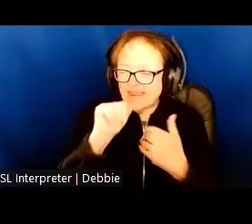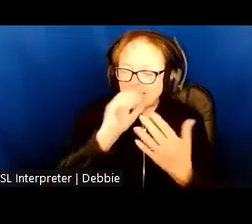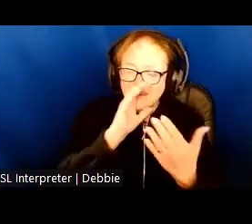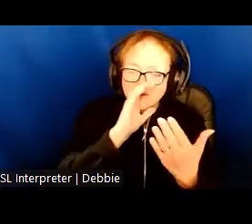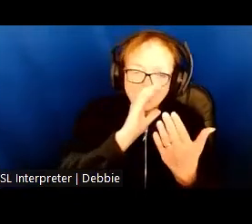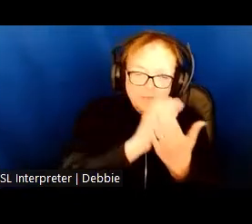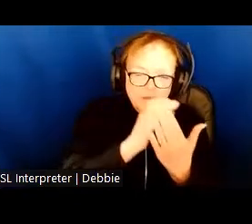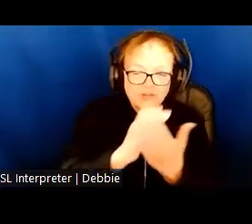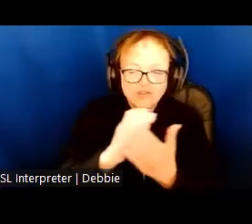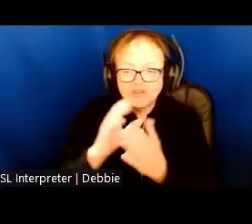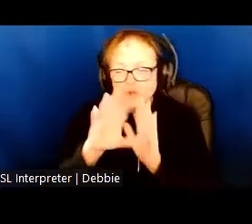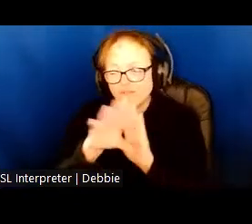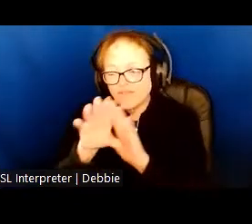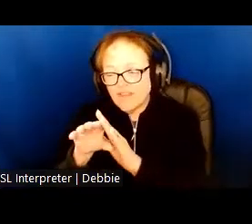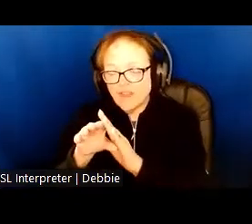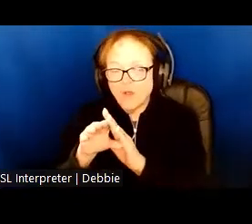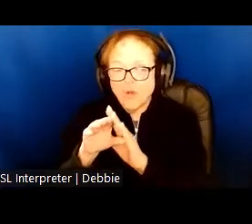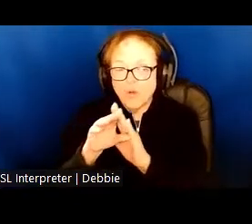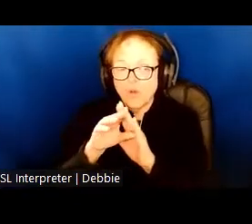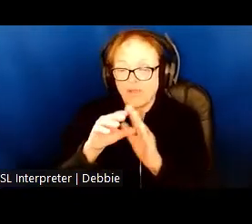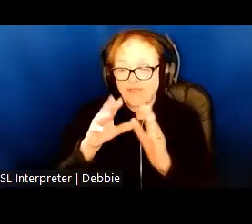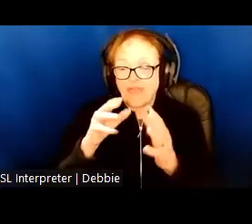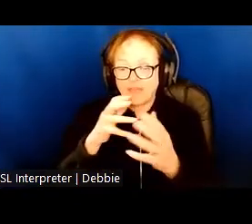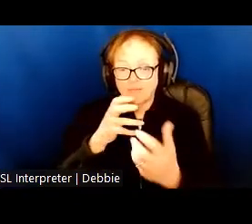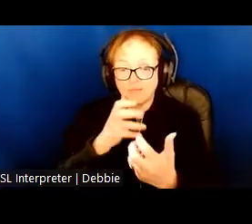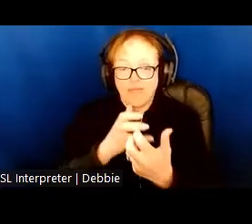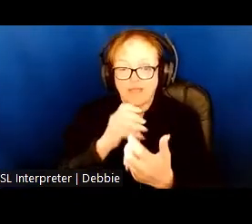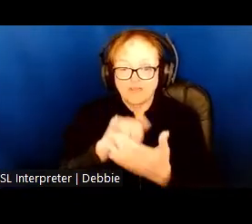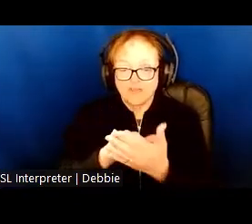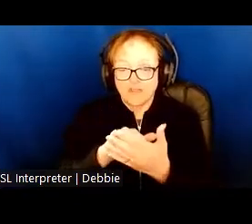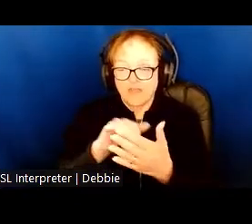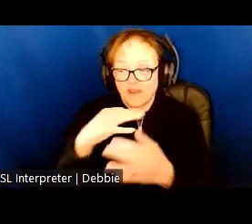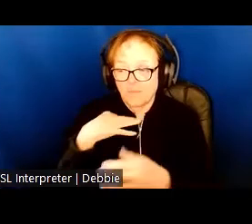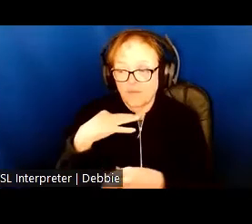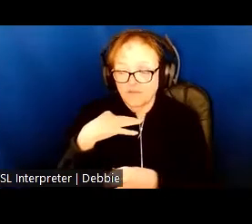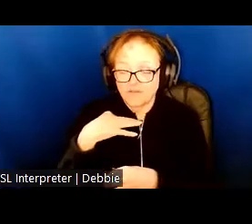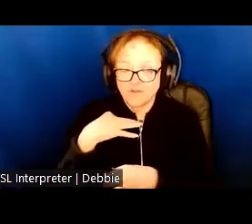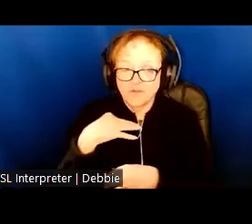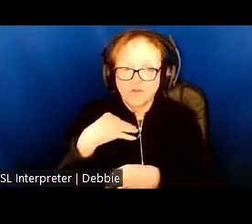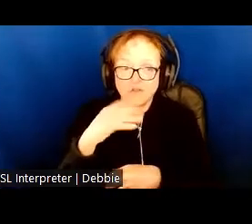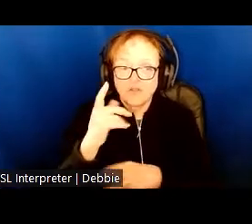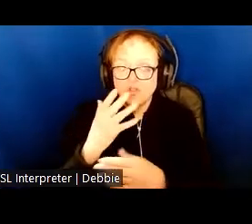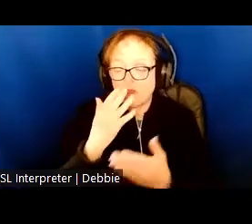within the space allotted in the application. Applicants may submit both image and video